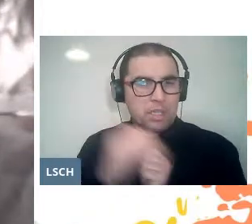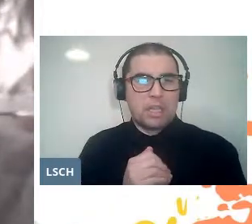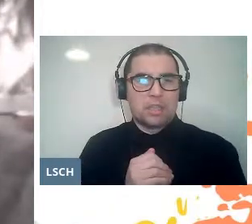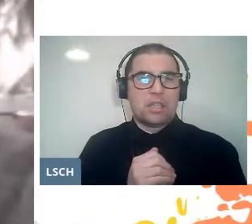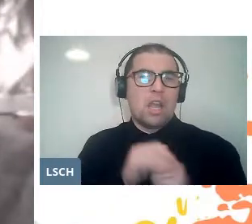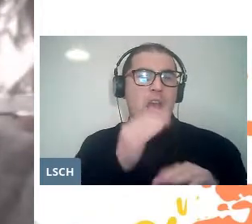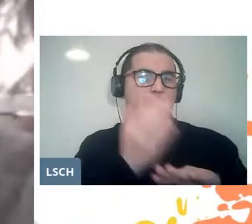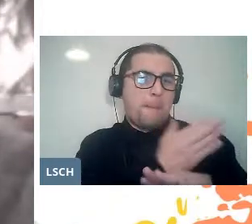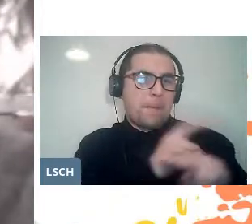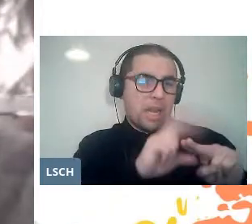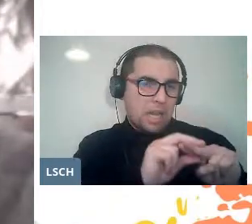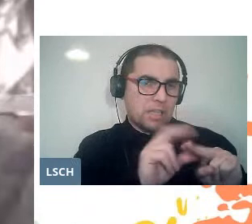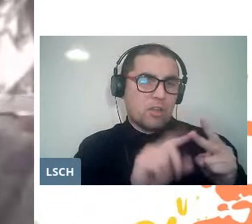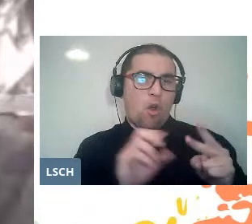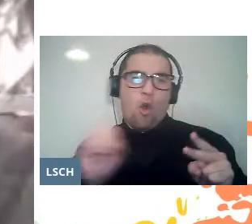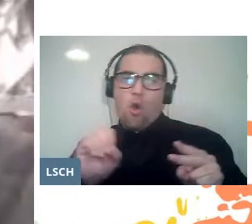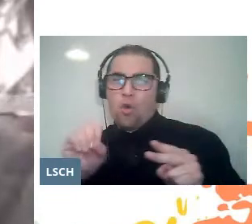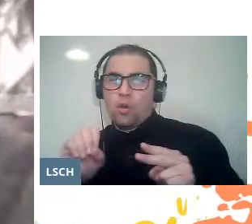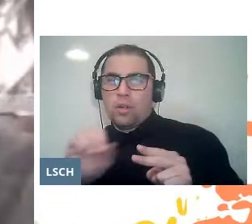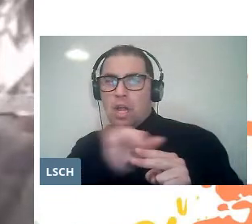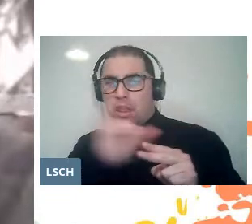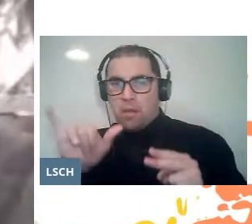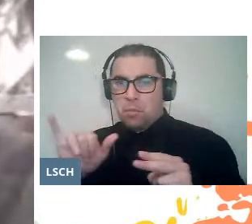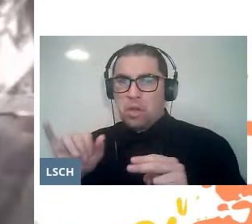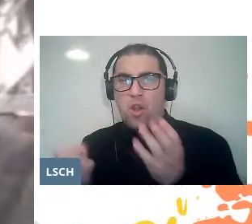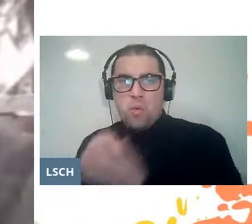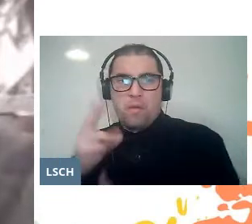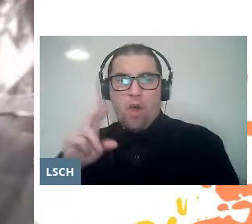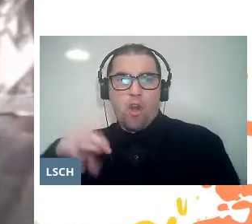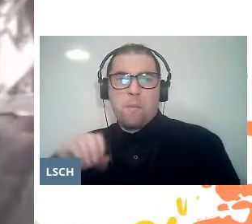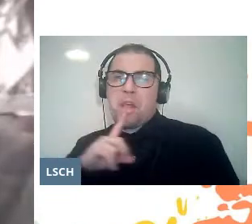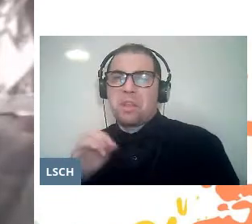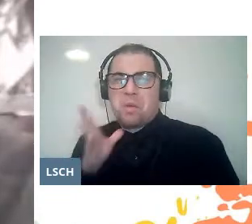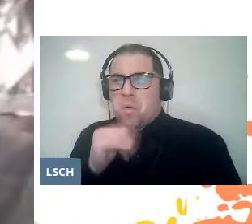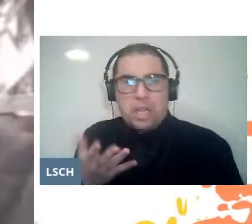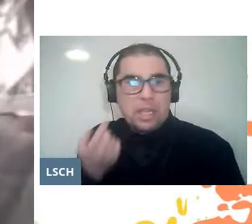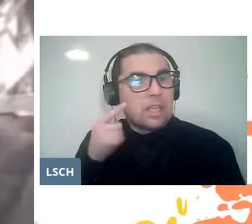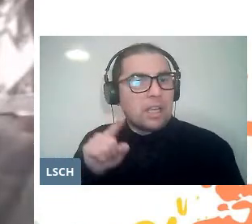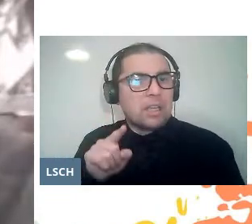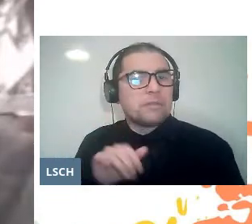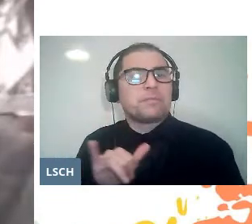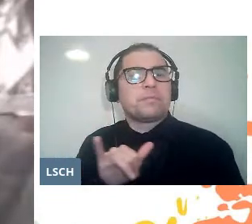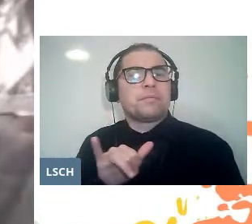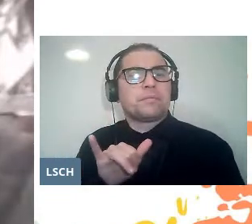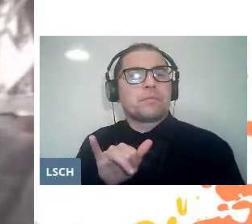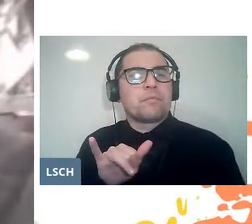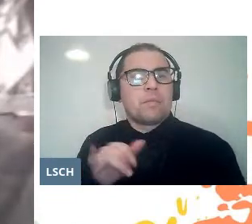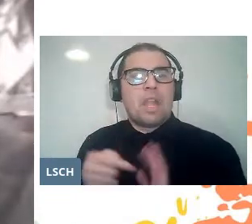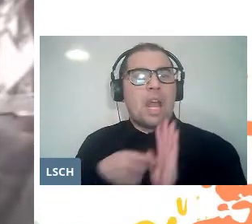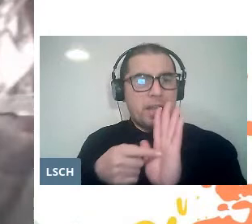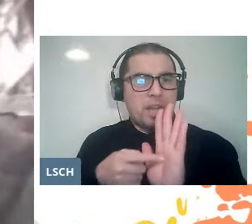and so unimportant for the romantics, he too is given a certain freedom,